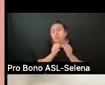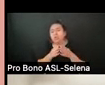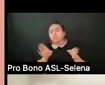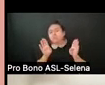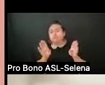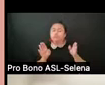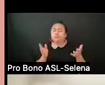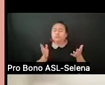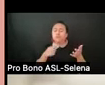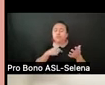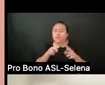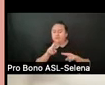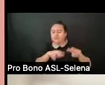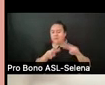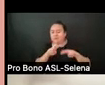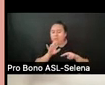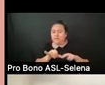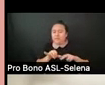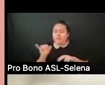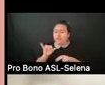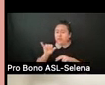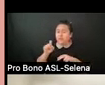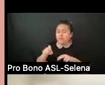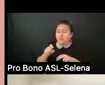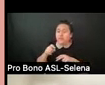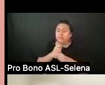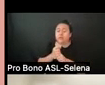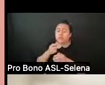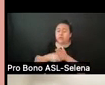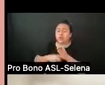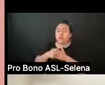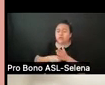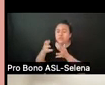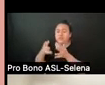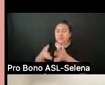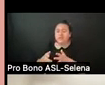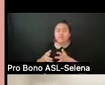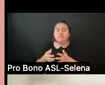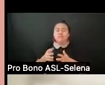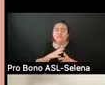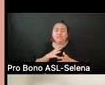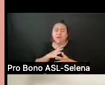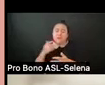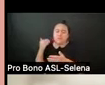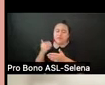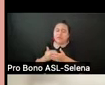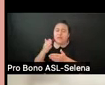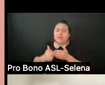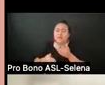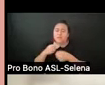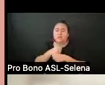It's okay if you are at the very end of production and you might have some deferred costs such as